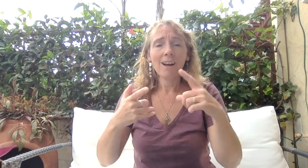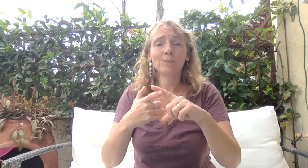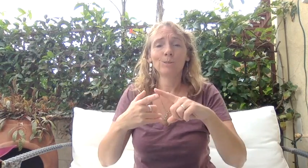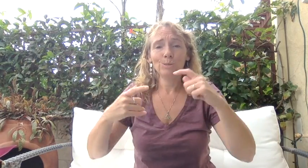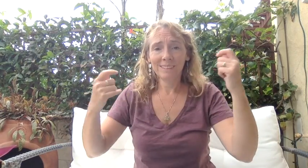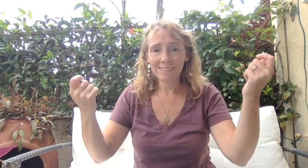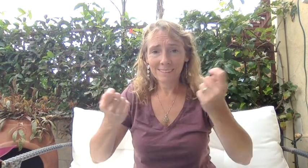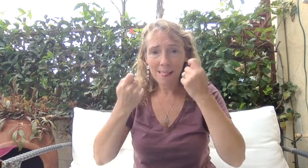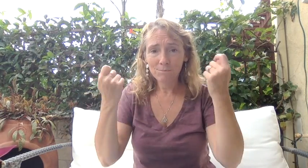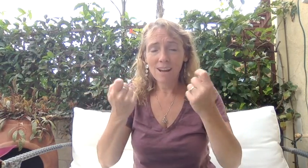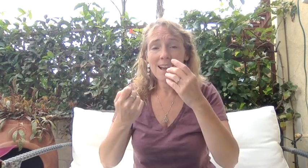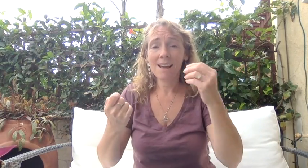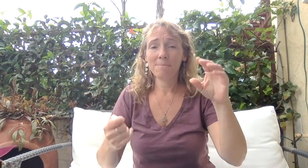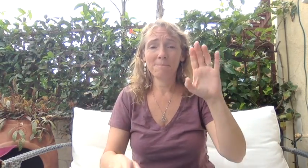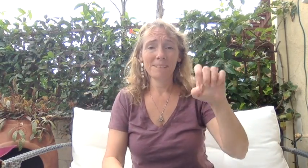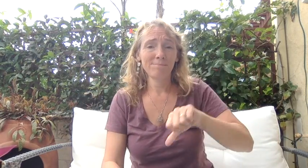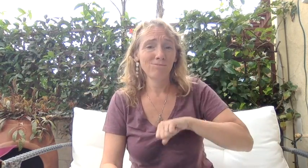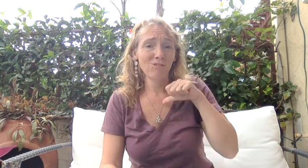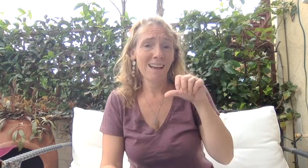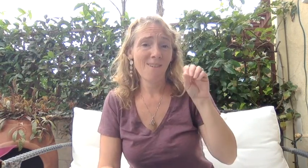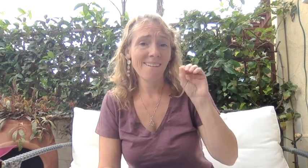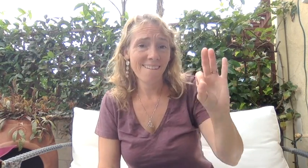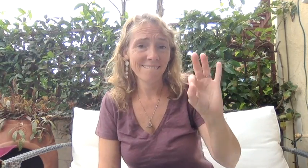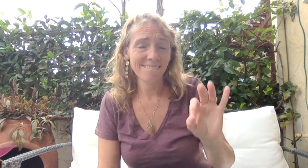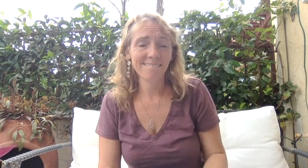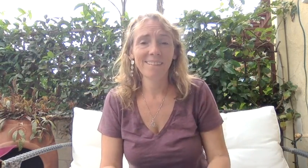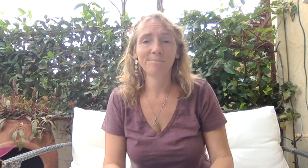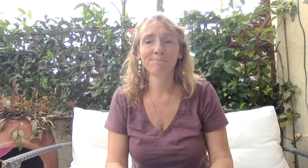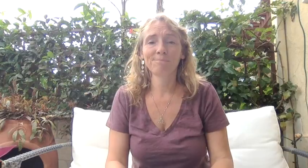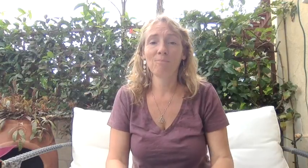There is a lot to be celebrated and a lot to be proud of.